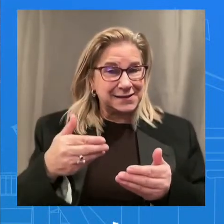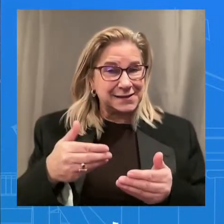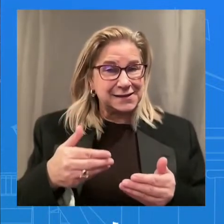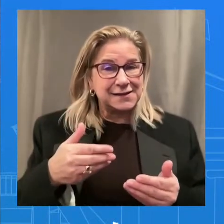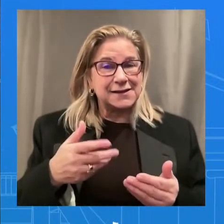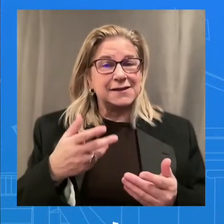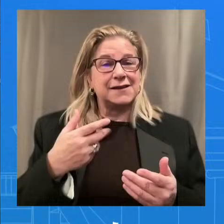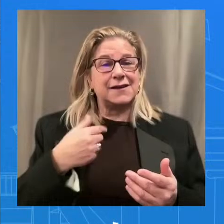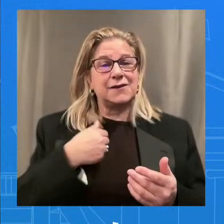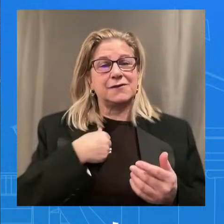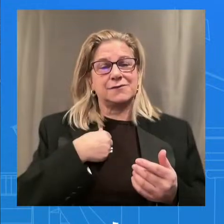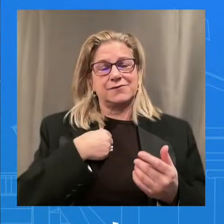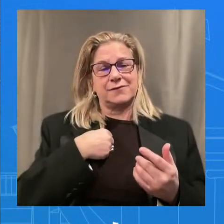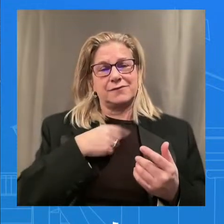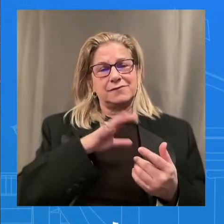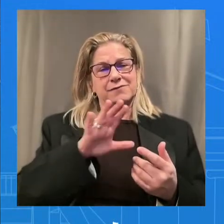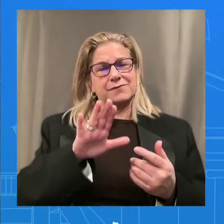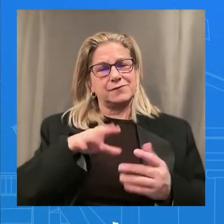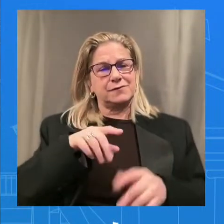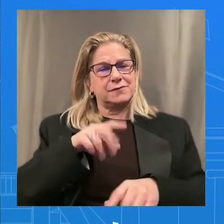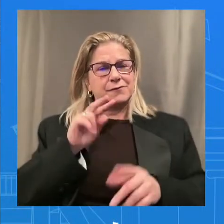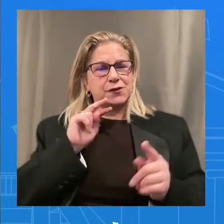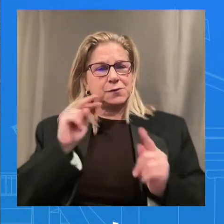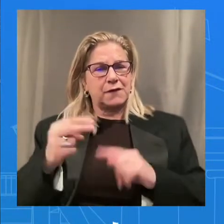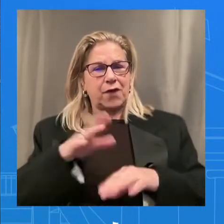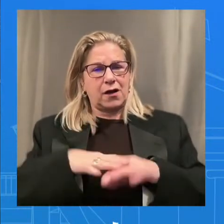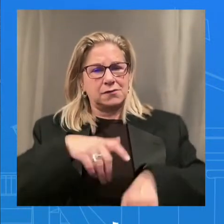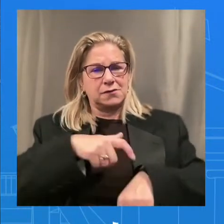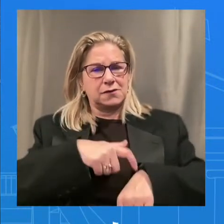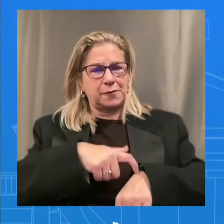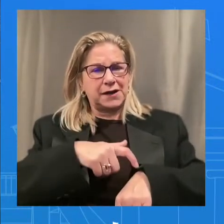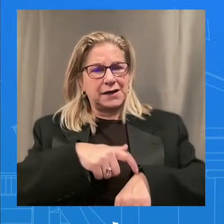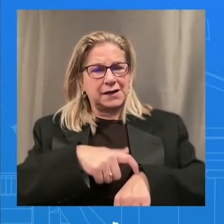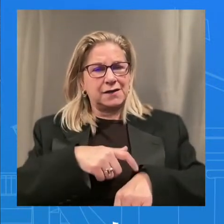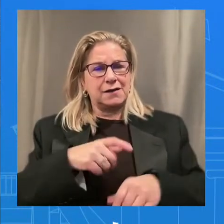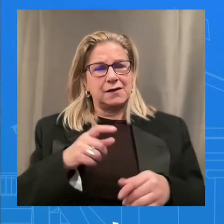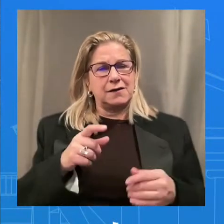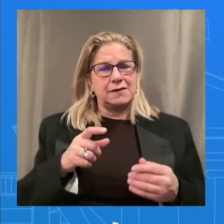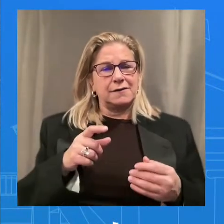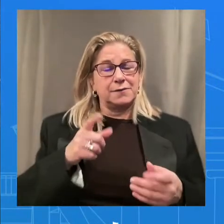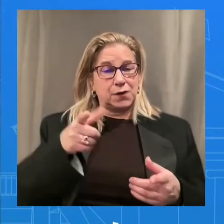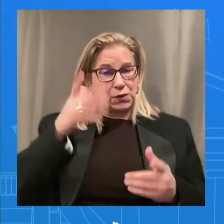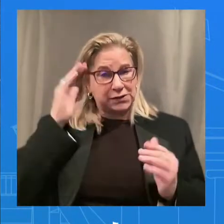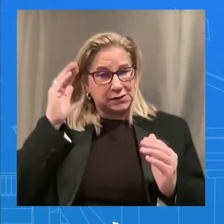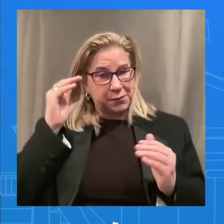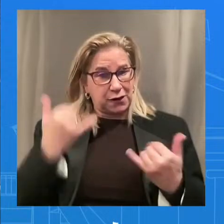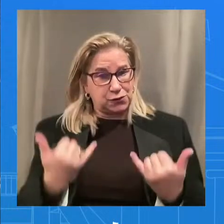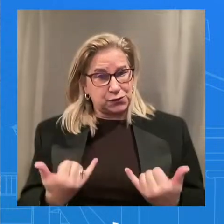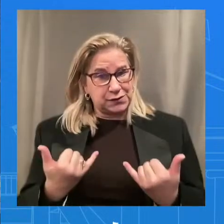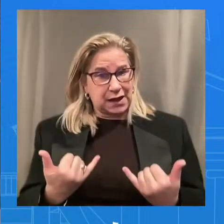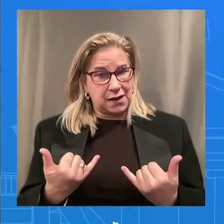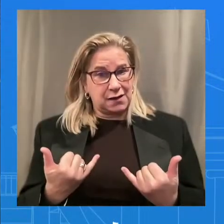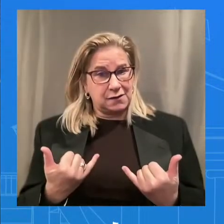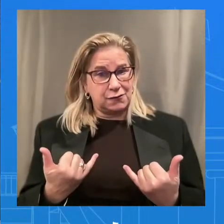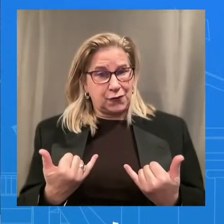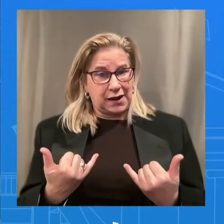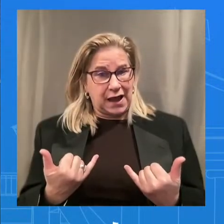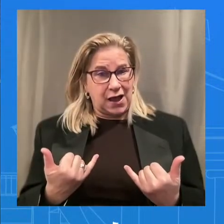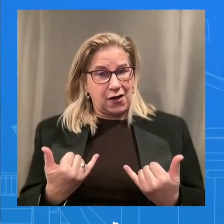and then, also, you know, whether you expect, from where you sit right now, that oil prices are going to stay high and that American consumers will --